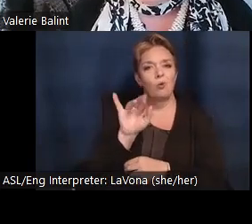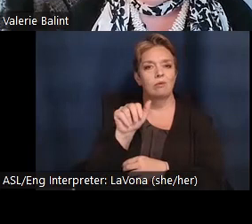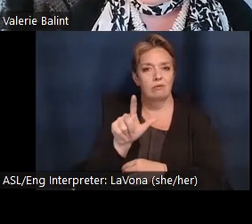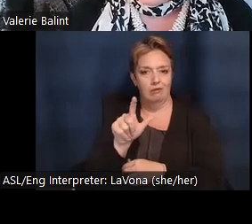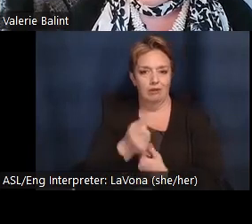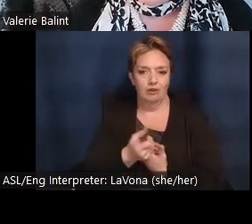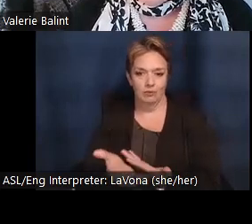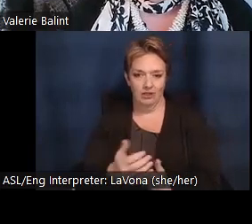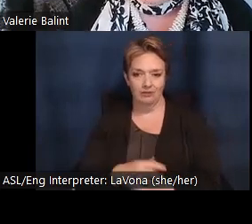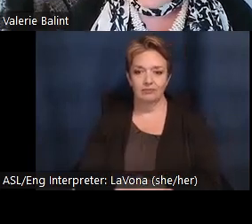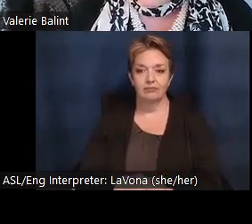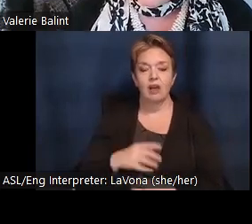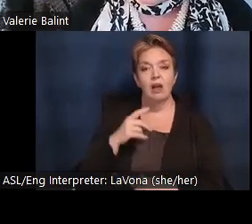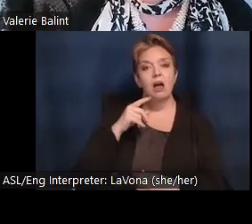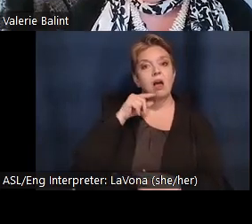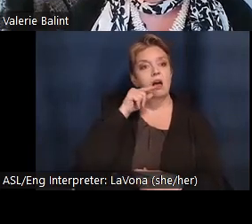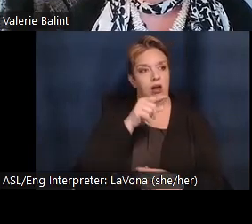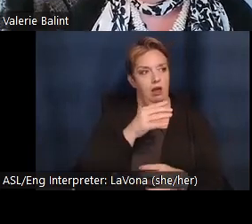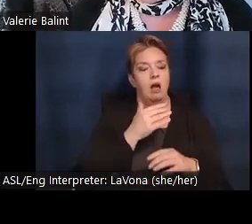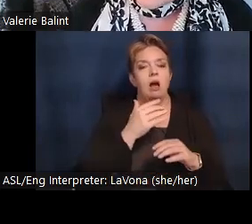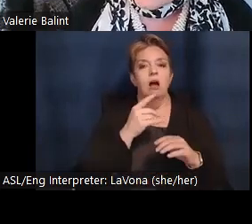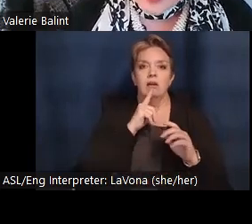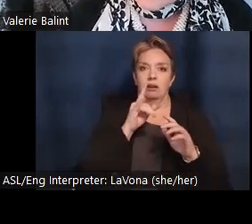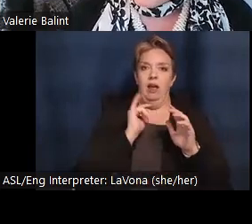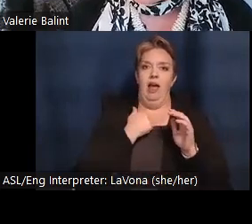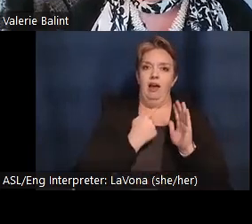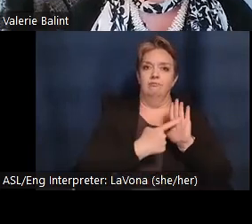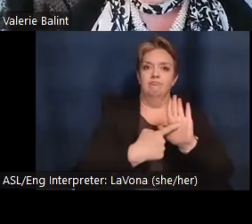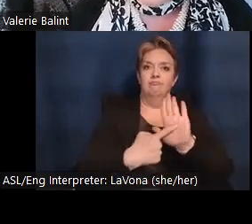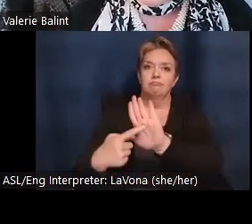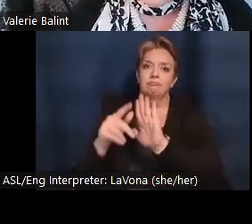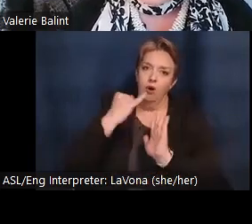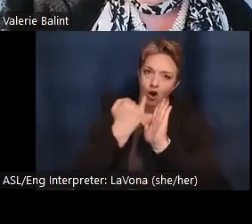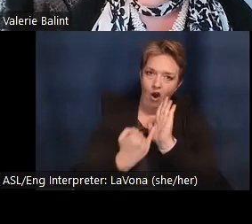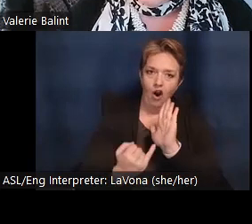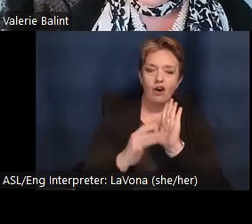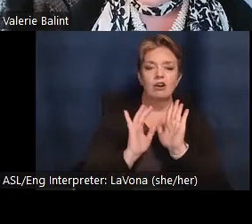reminds us that there are still uncharted aspects of this artist to exhume,